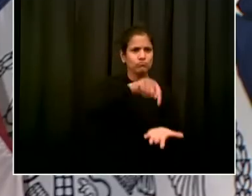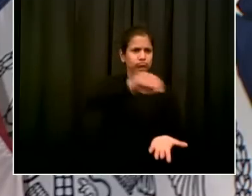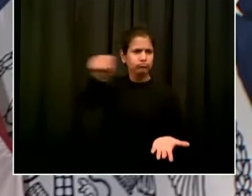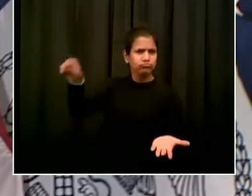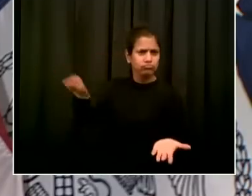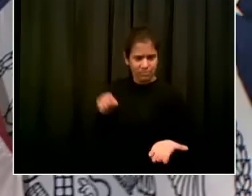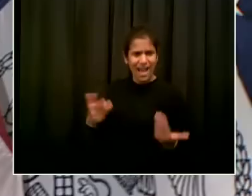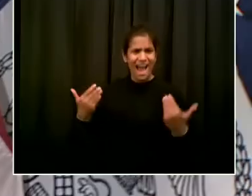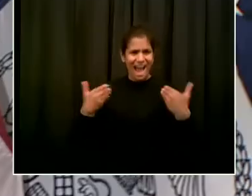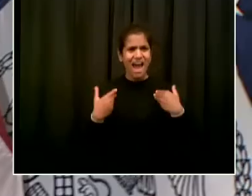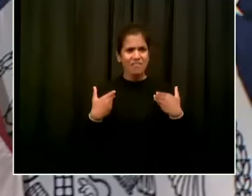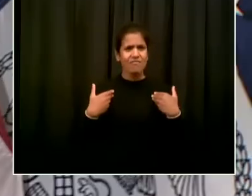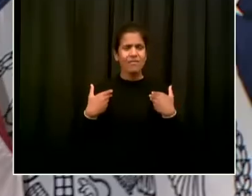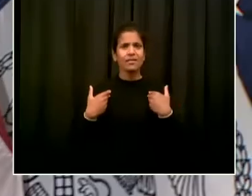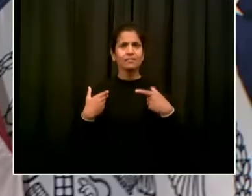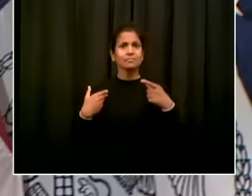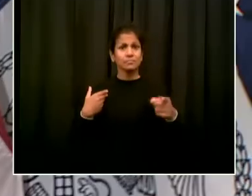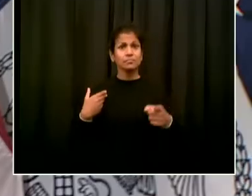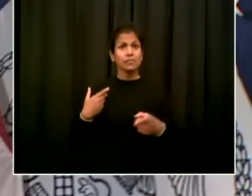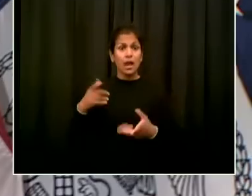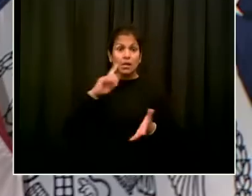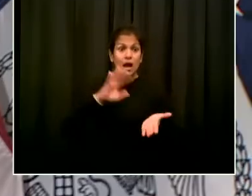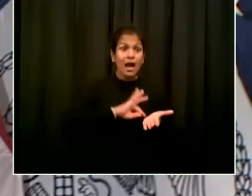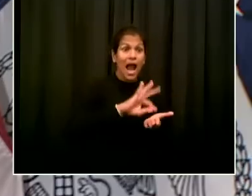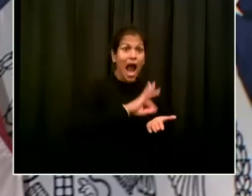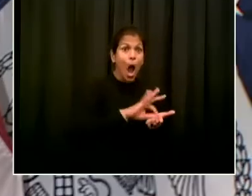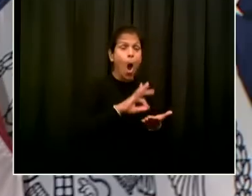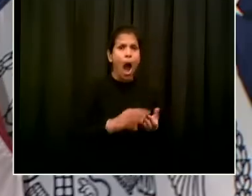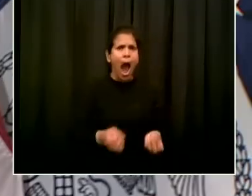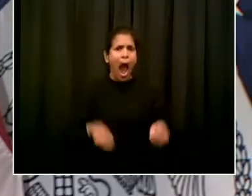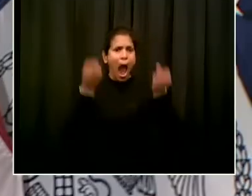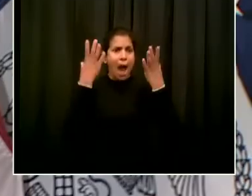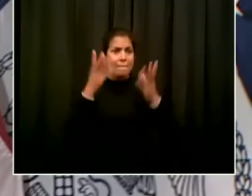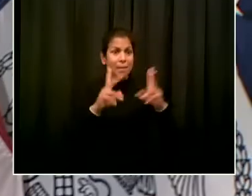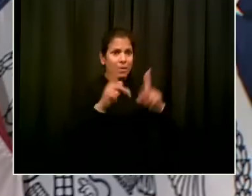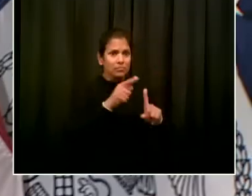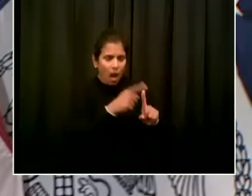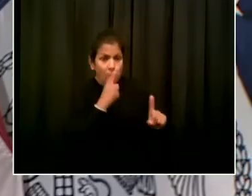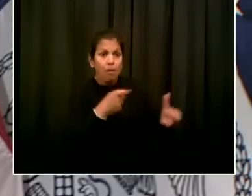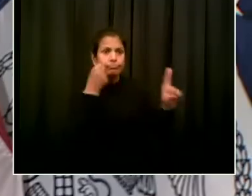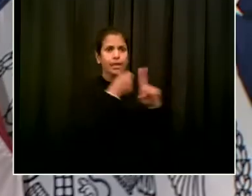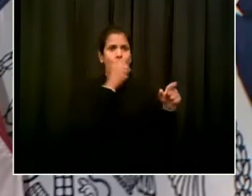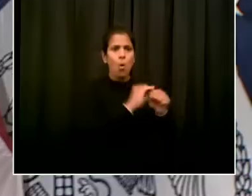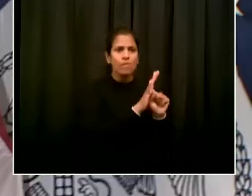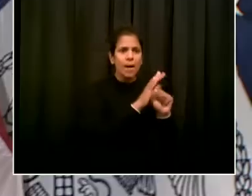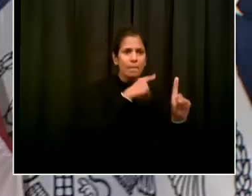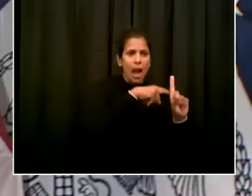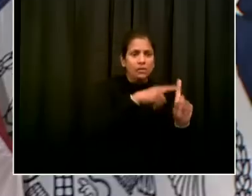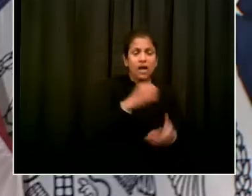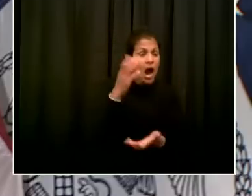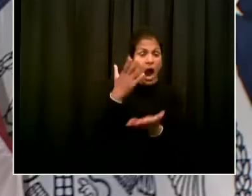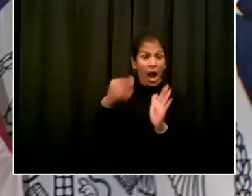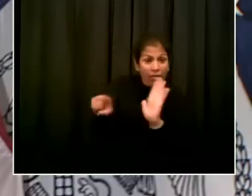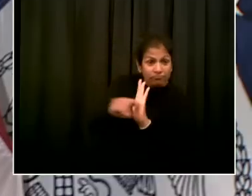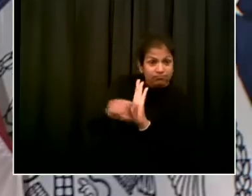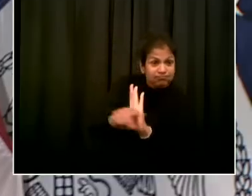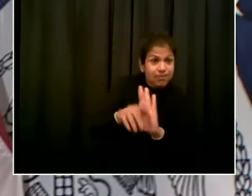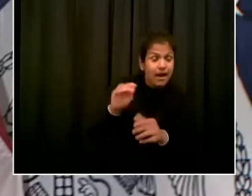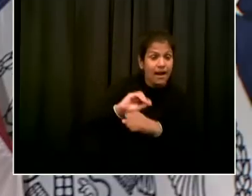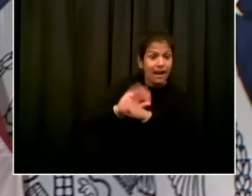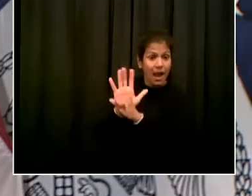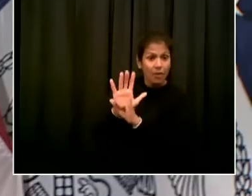NOBODY EVEN HAS